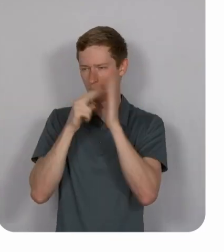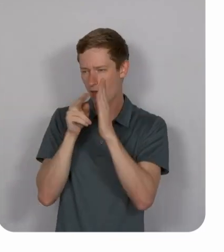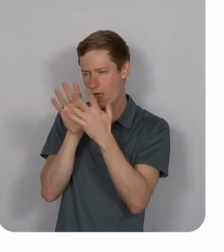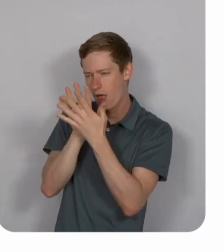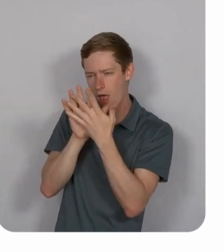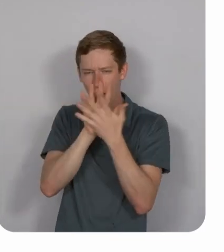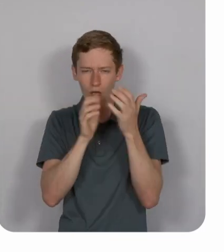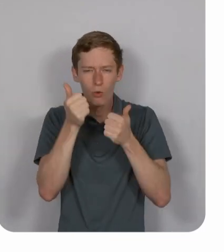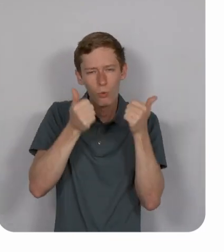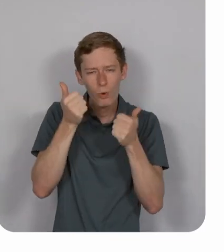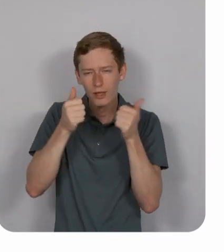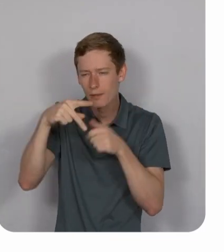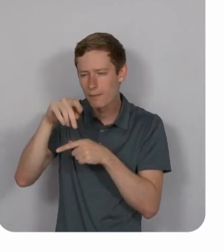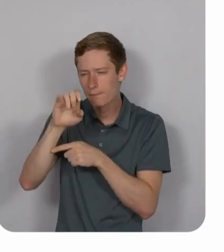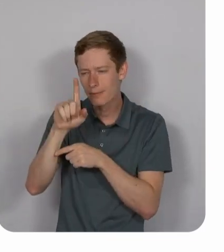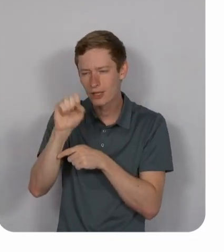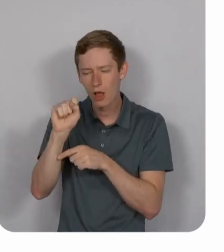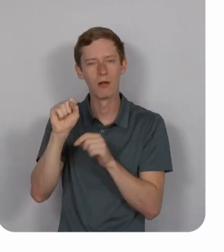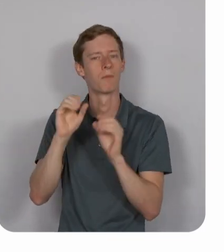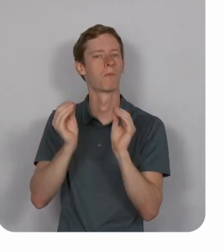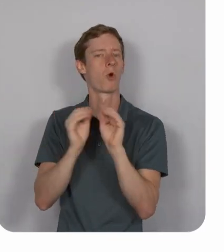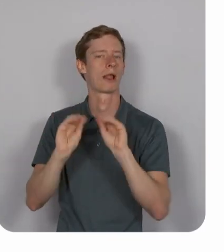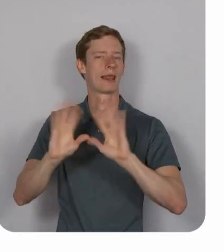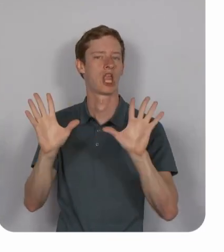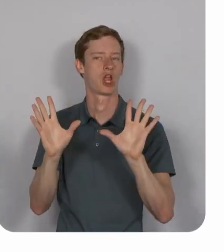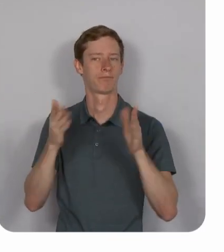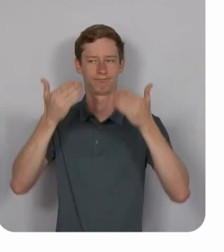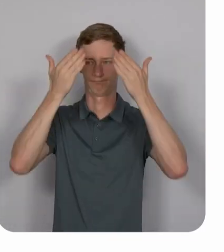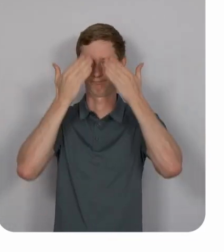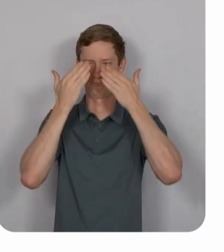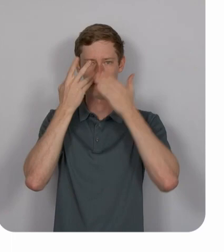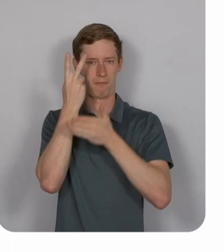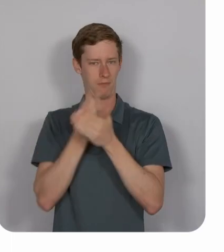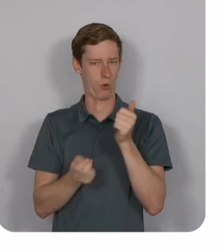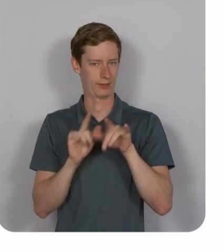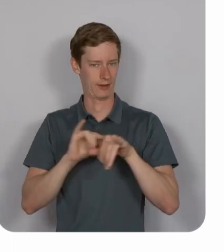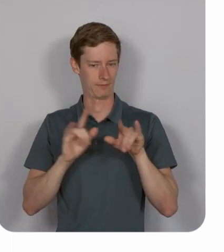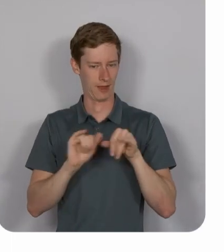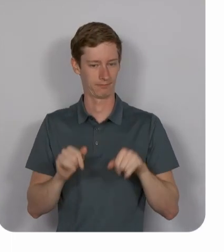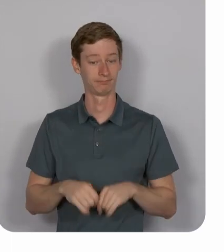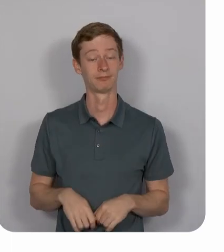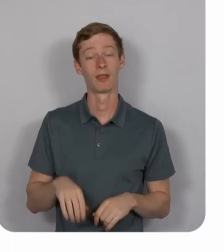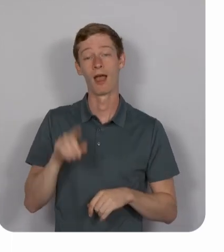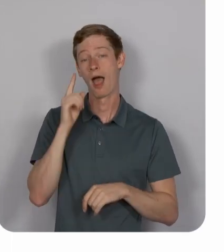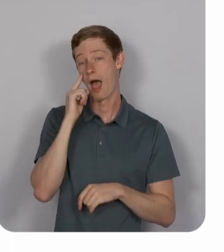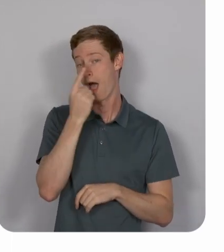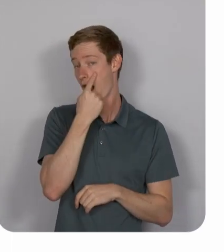especially when you're looking at both displays at the same time. The default eye buffer size also received a boost